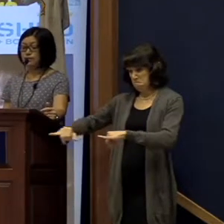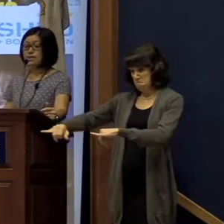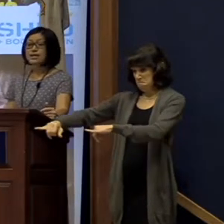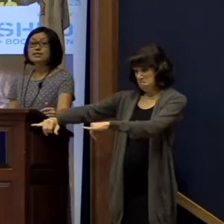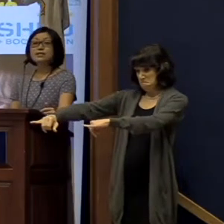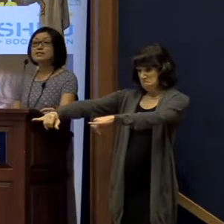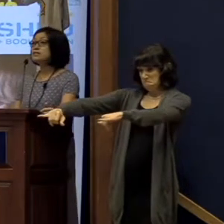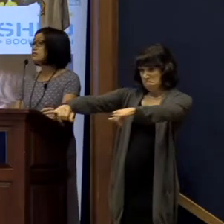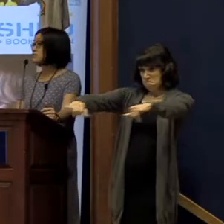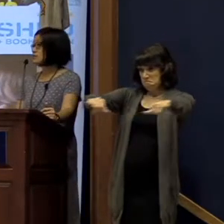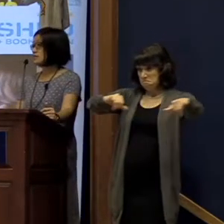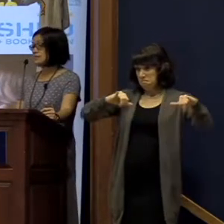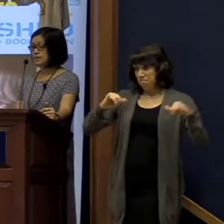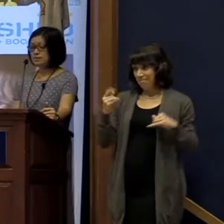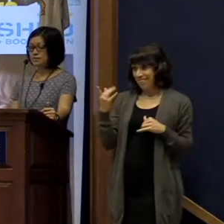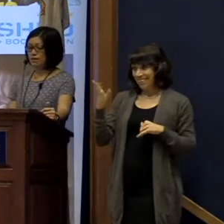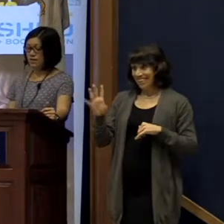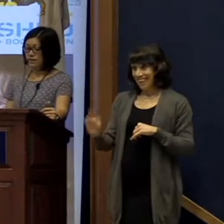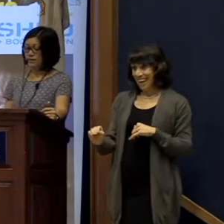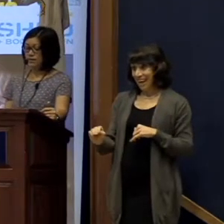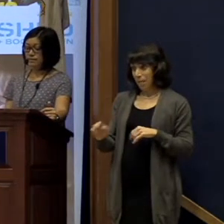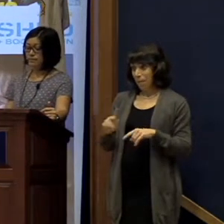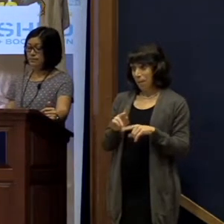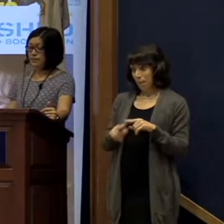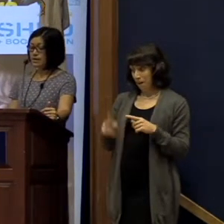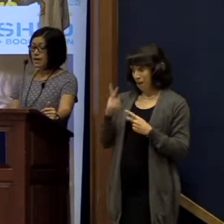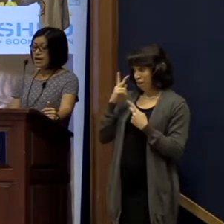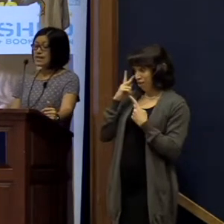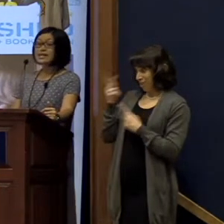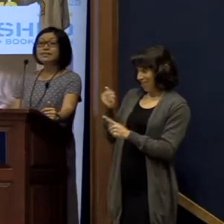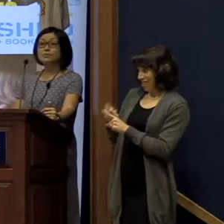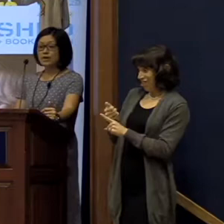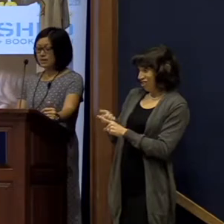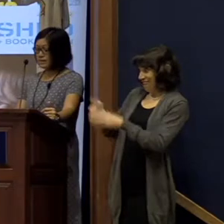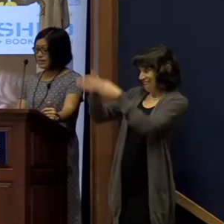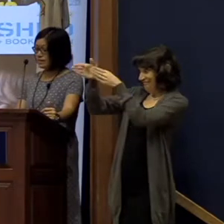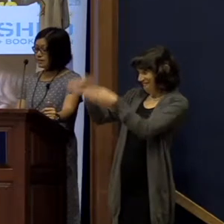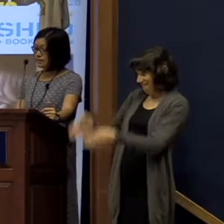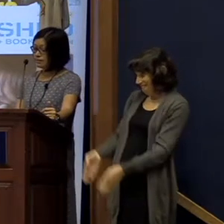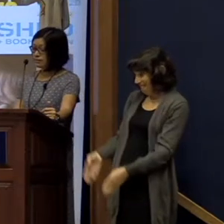They still do not see themselves as belonging in STEM these words and signals